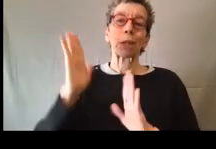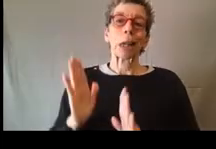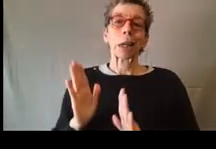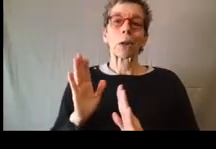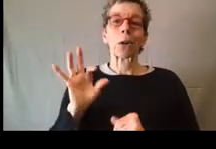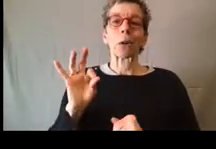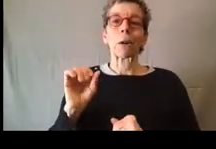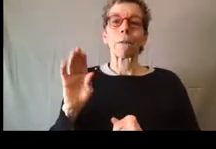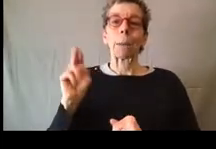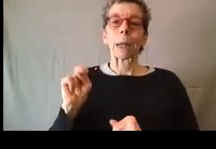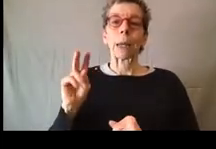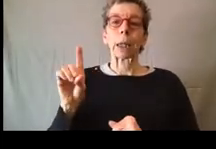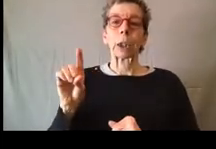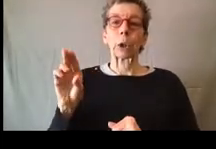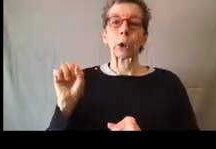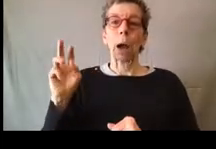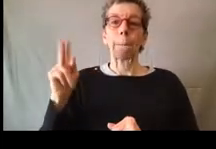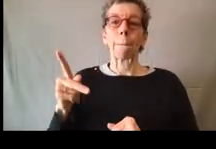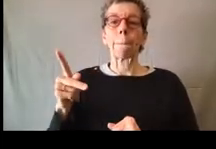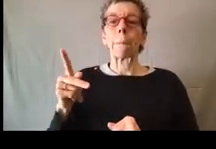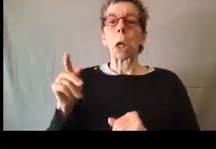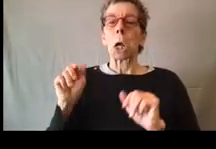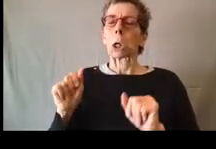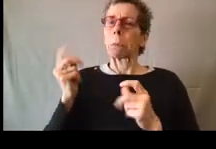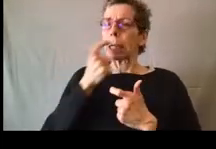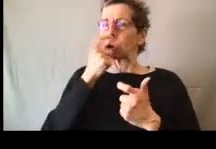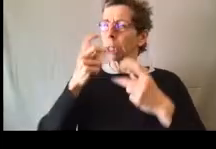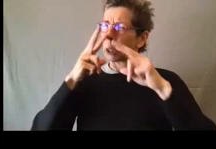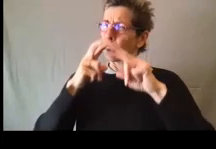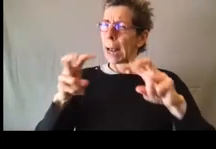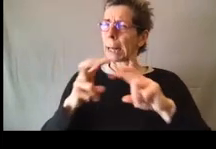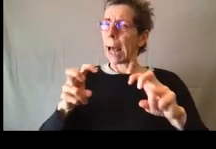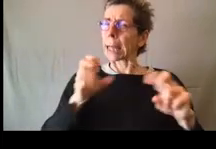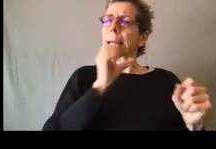it would be interested to break down the reasonable accommodations request by age seen with the